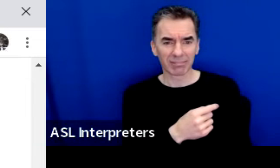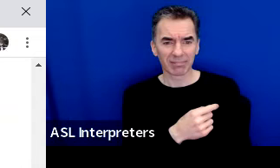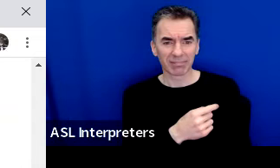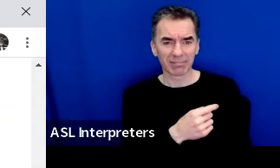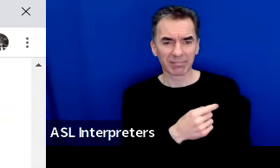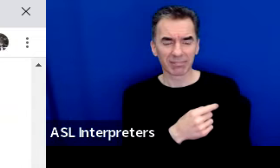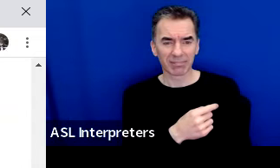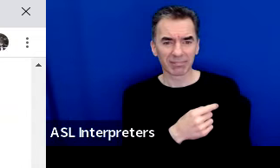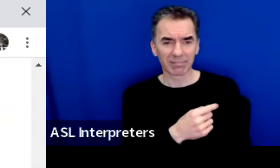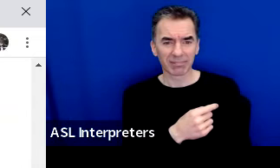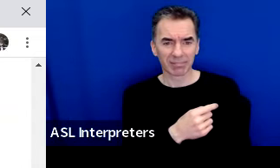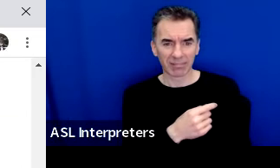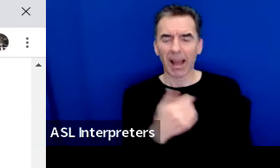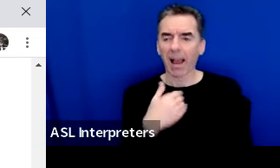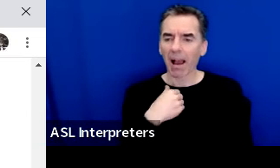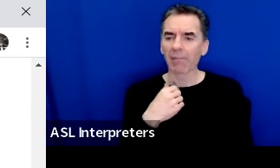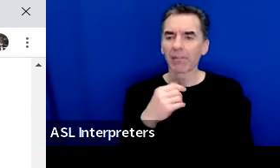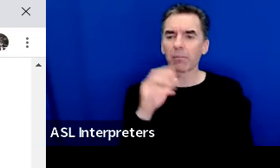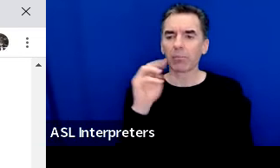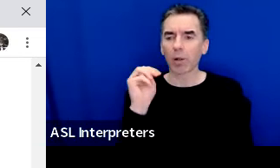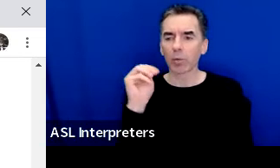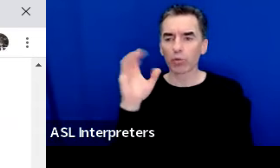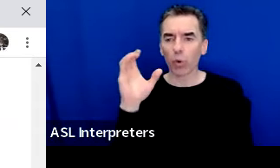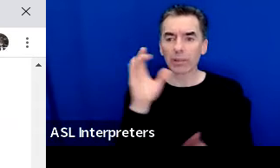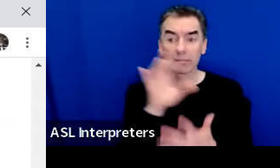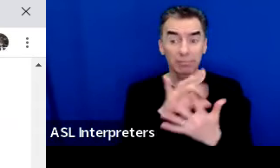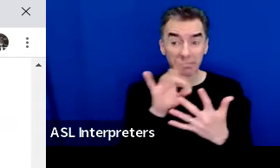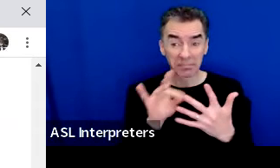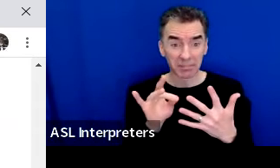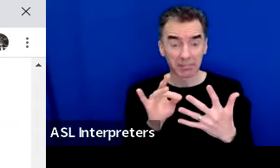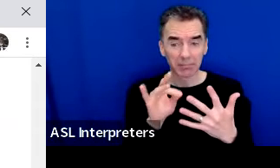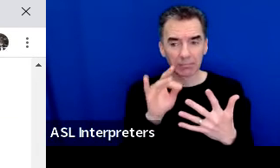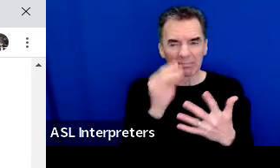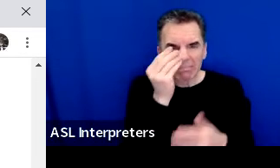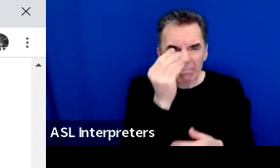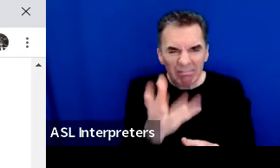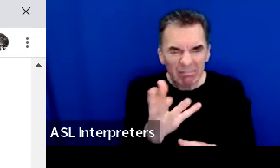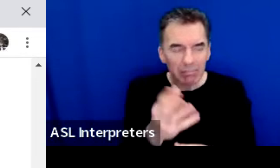And then there's the multiple choices here. The computer's not smart enough for the student to write like